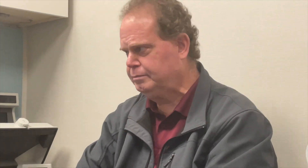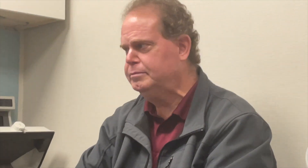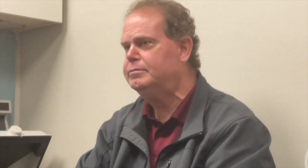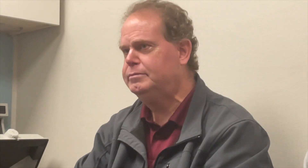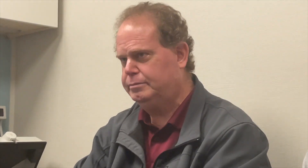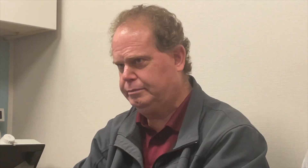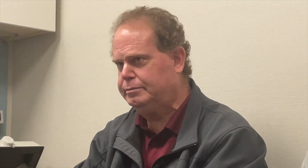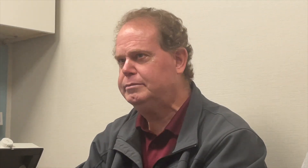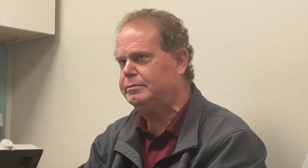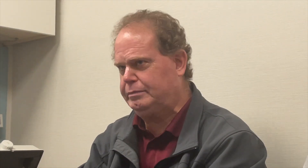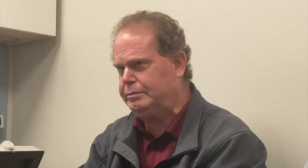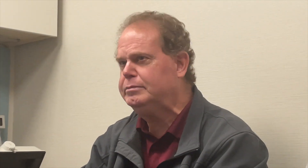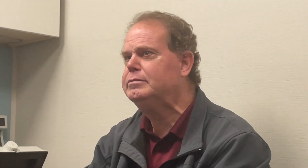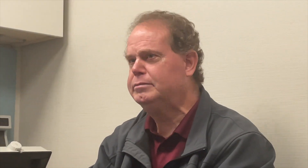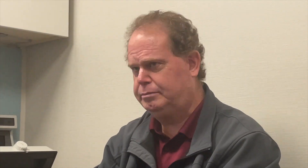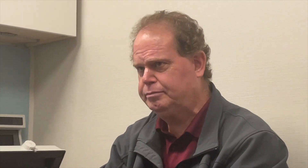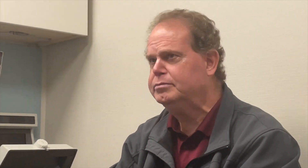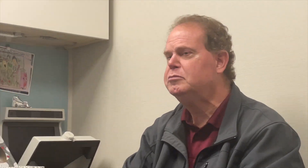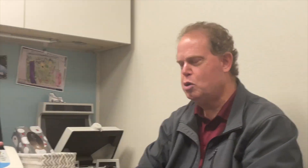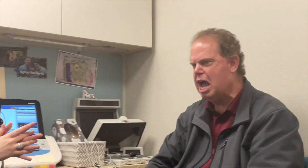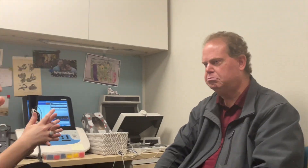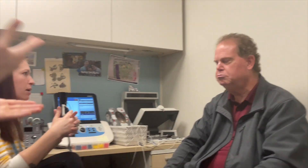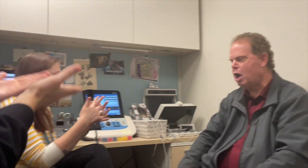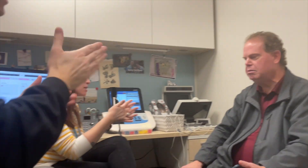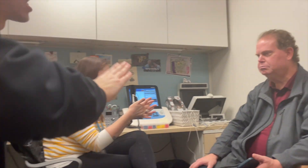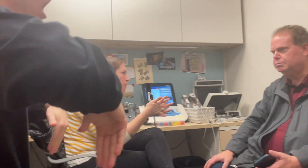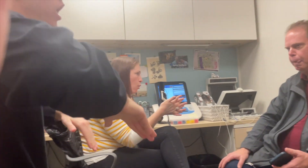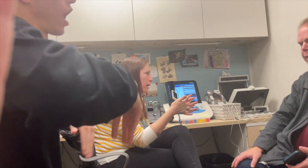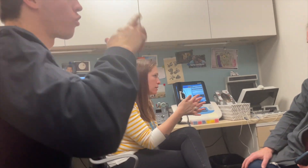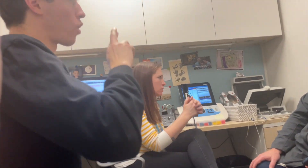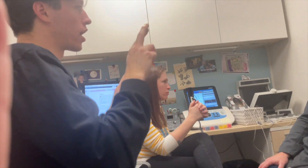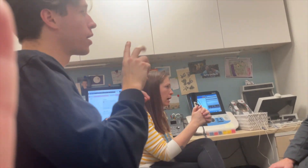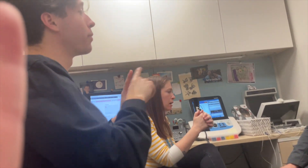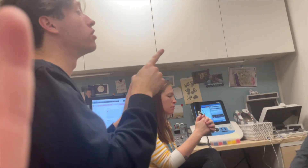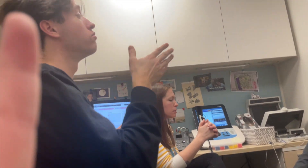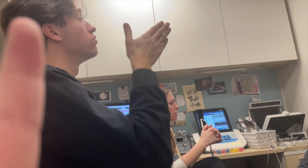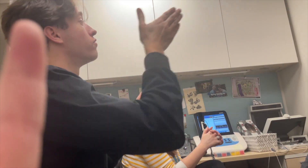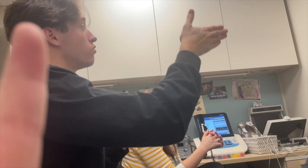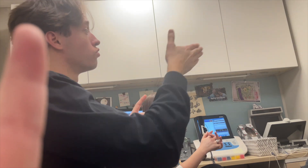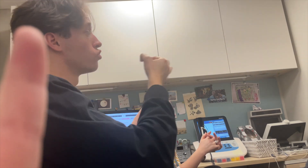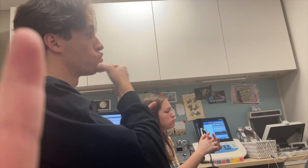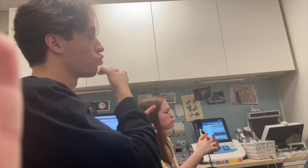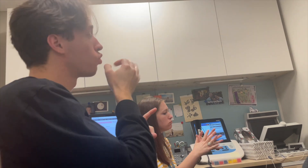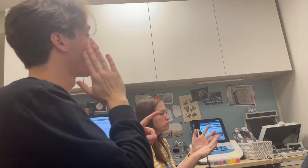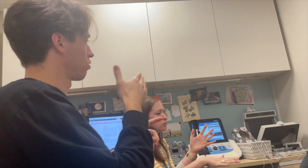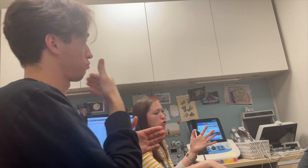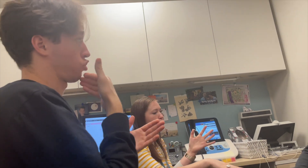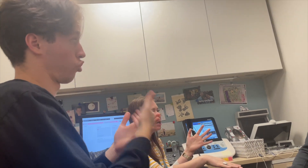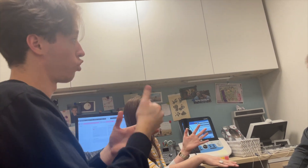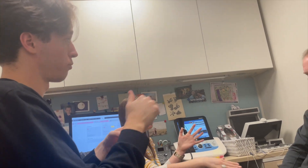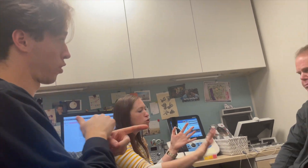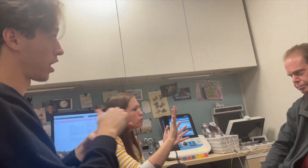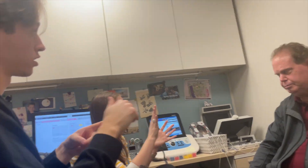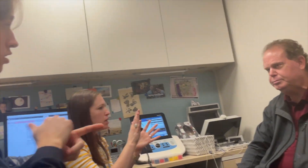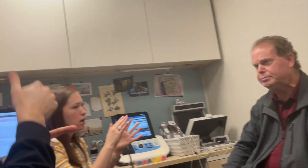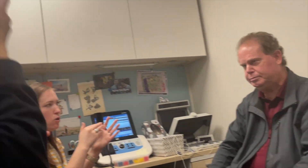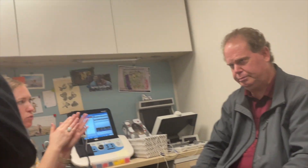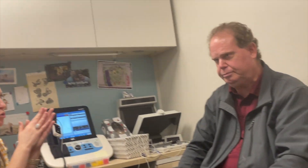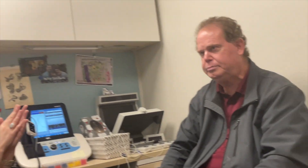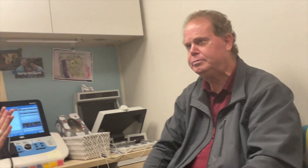you right now we might not be there yet but at some point right but stream YouTube videos or